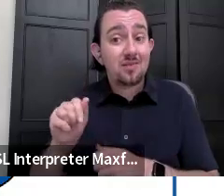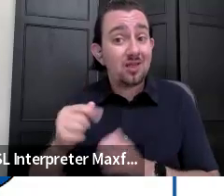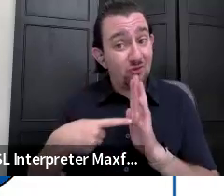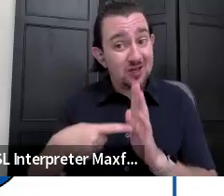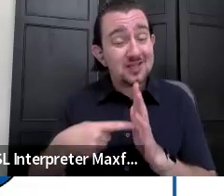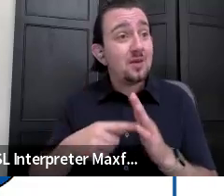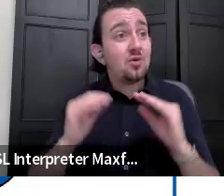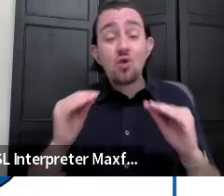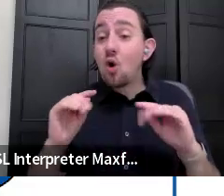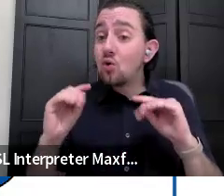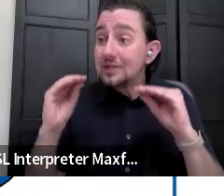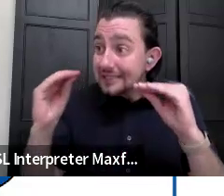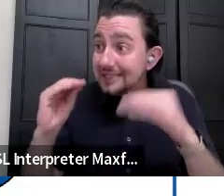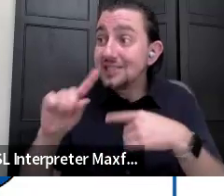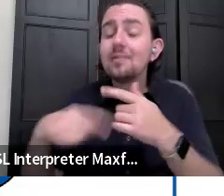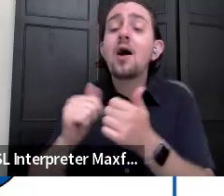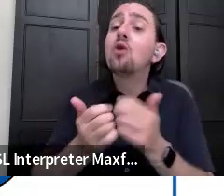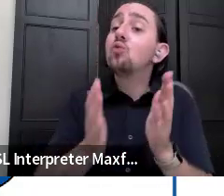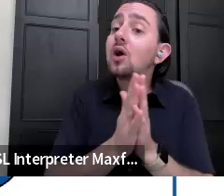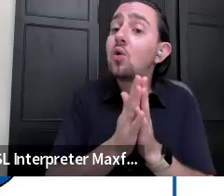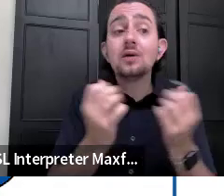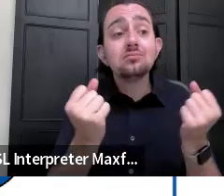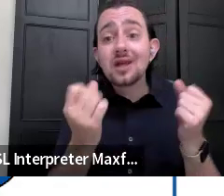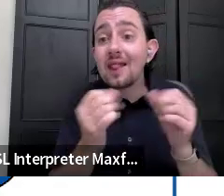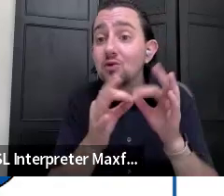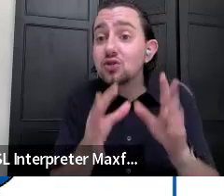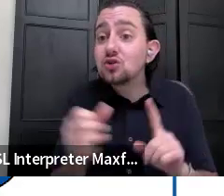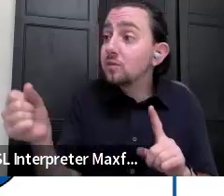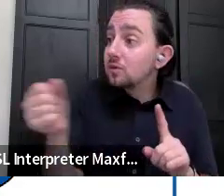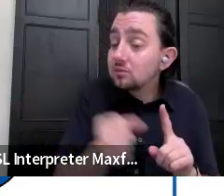There's not training on helping people transfer over to the medical equipment.